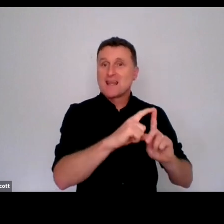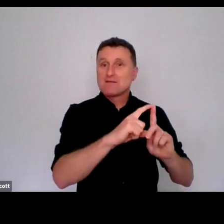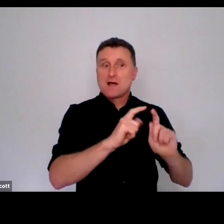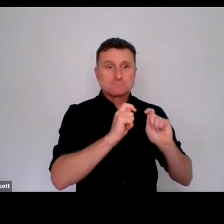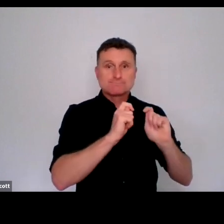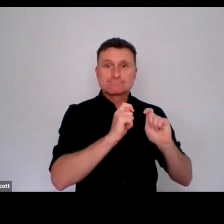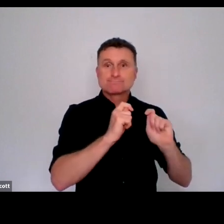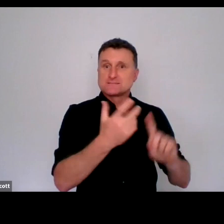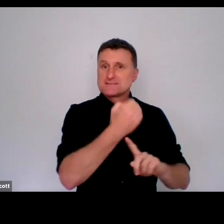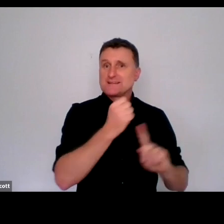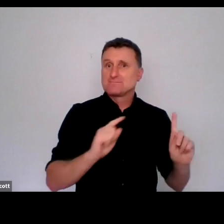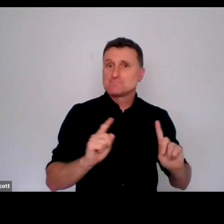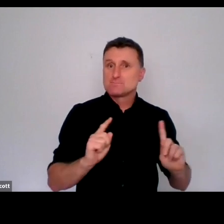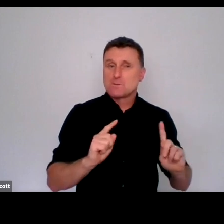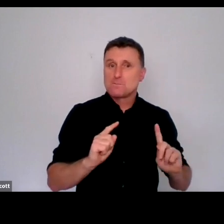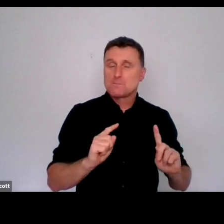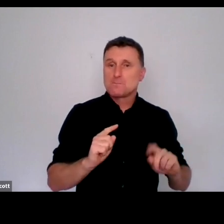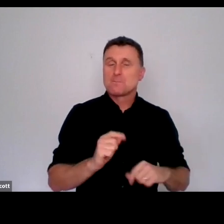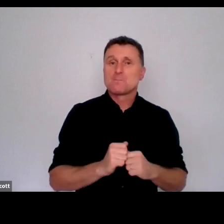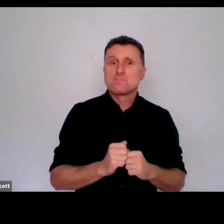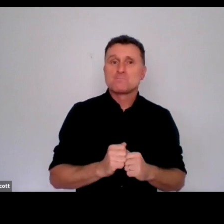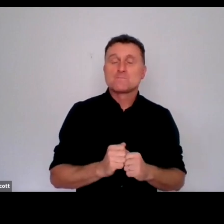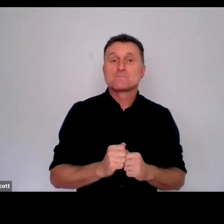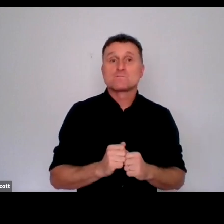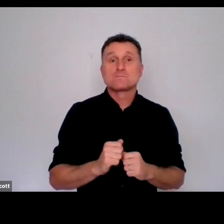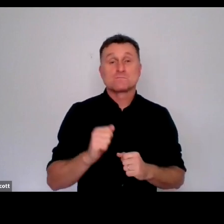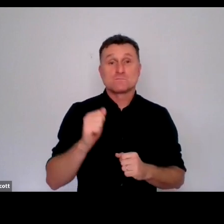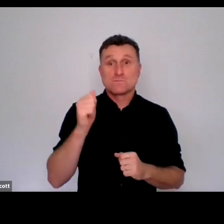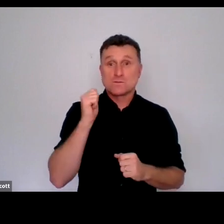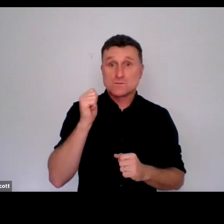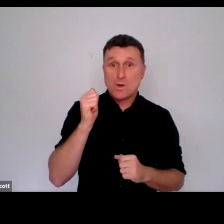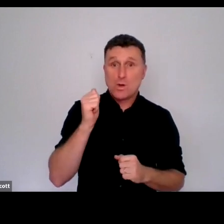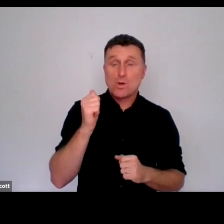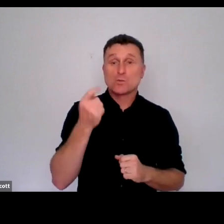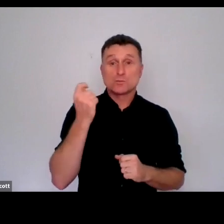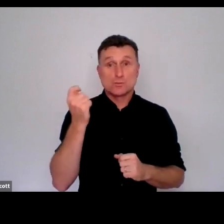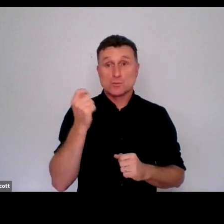It’s hard to believe that many of us will be breaking soon for a well-deserved summer break.